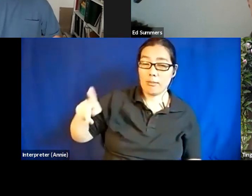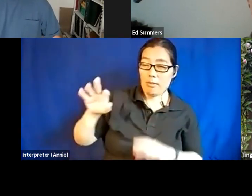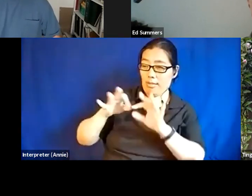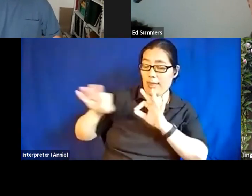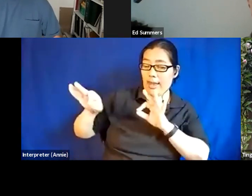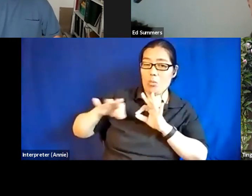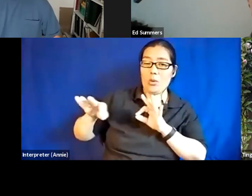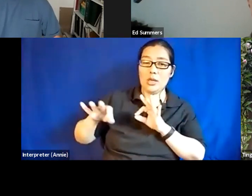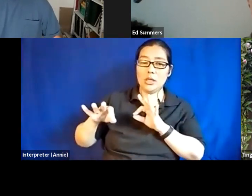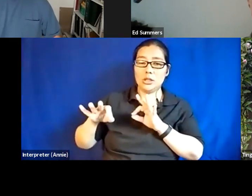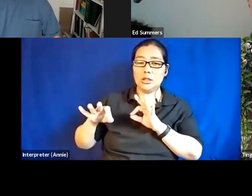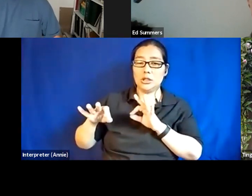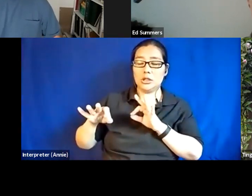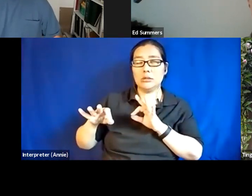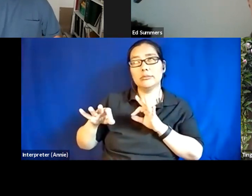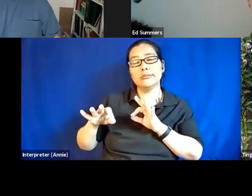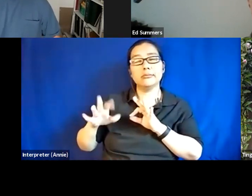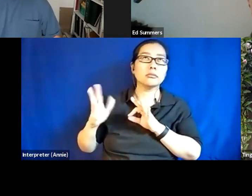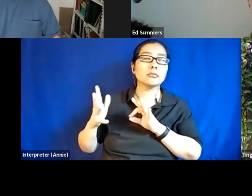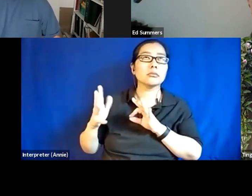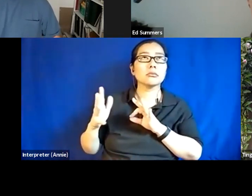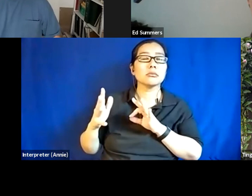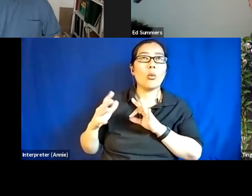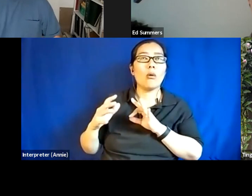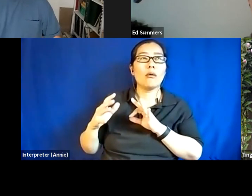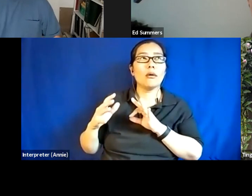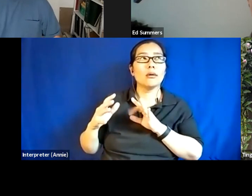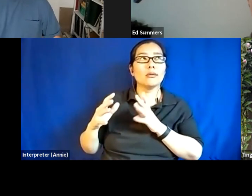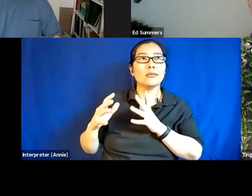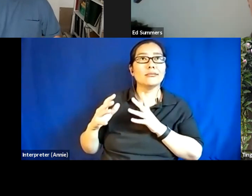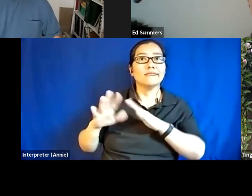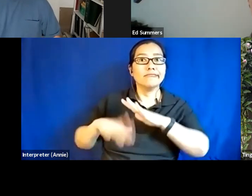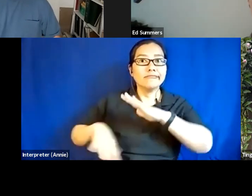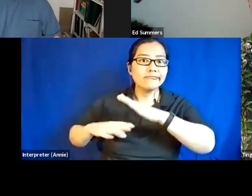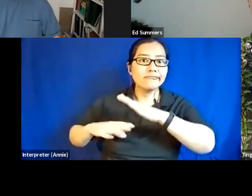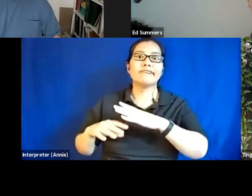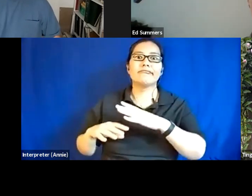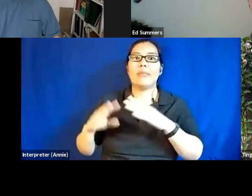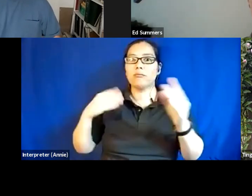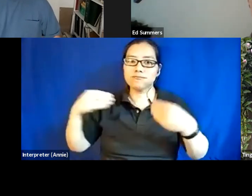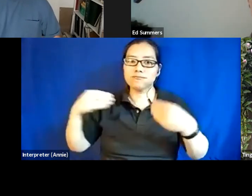kind of foundational and versatile in the sense that it's a fundamental